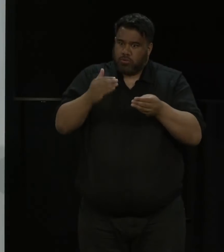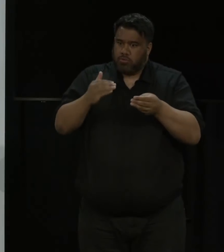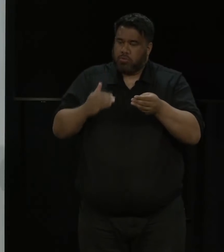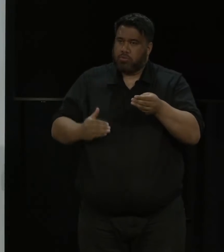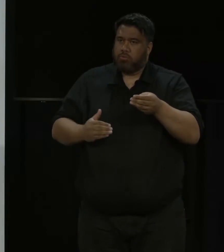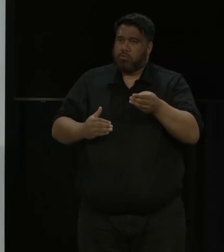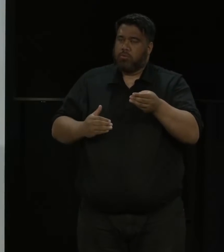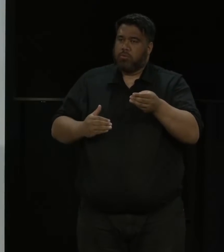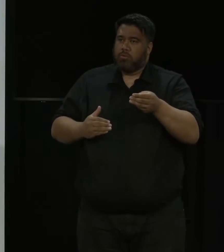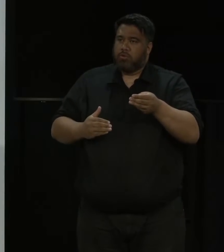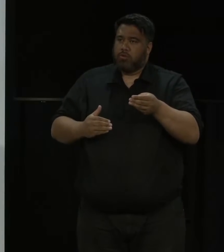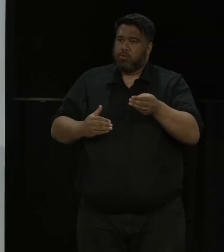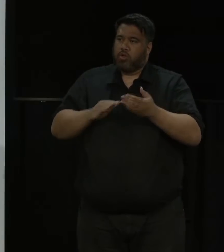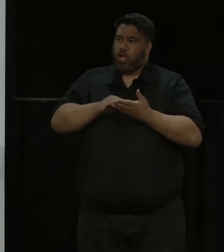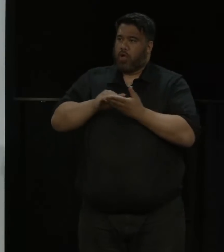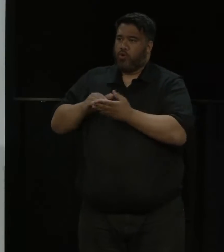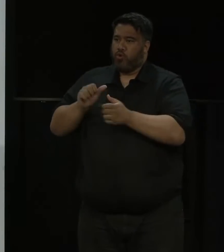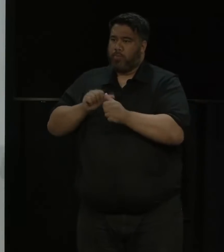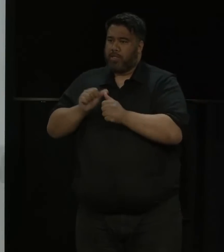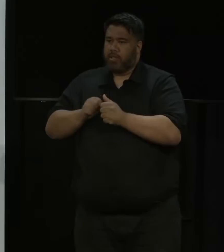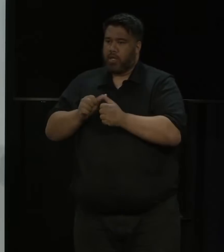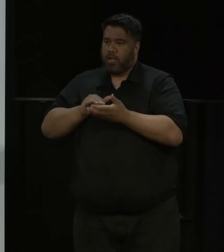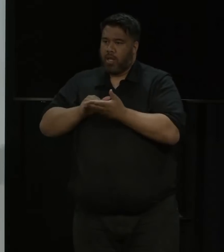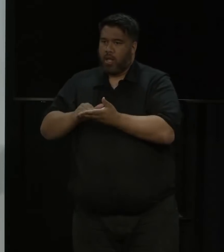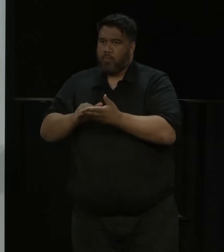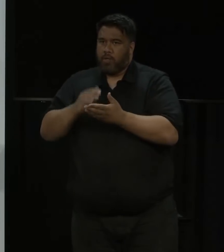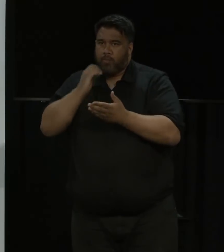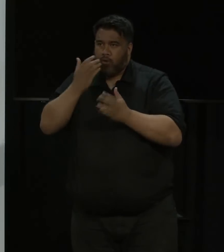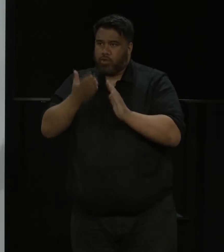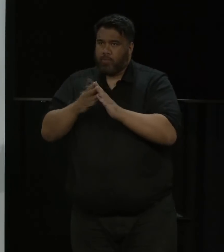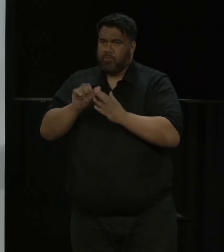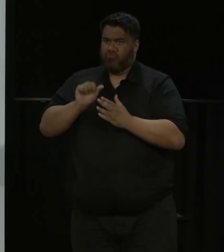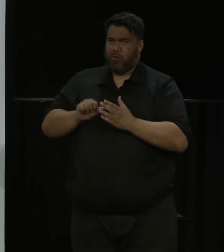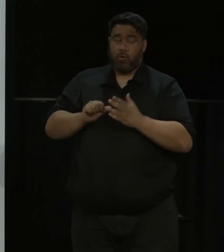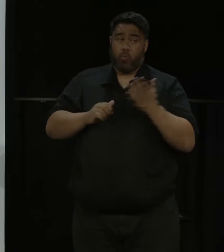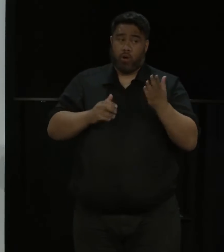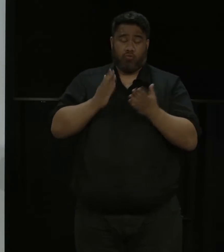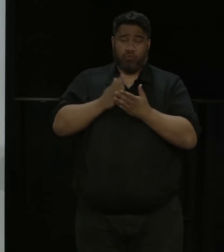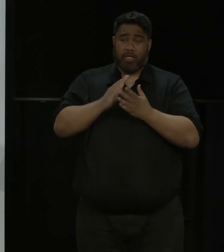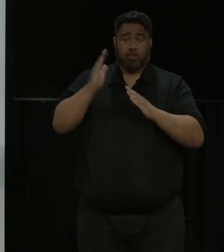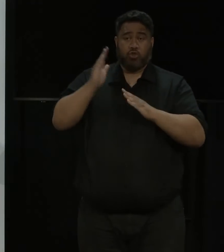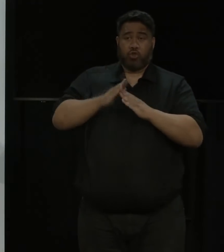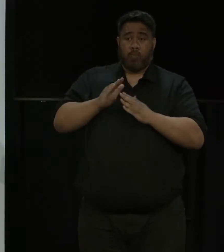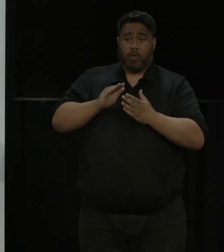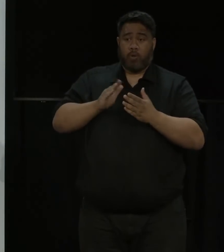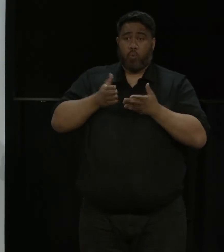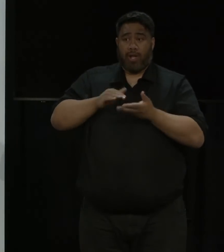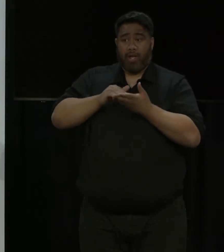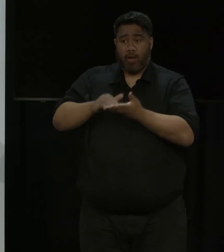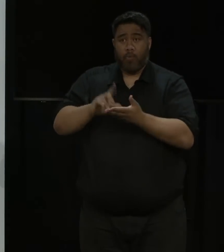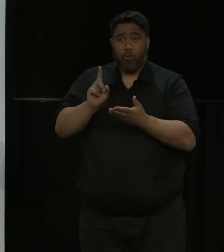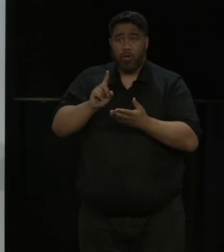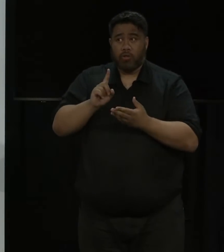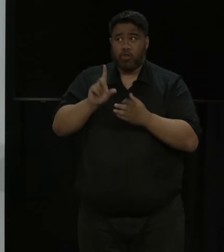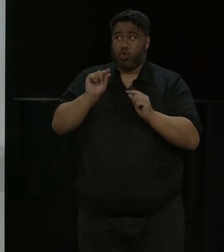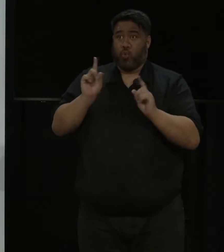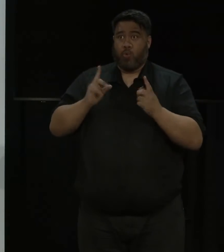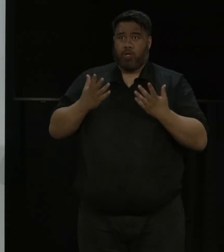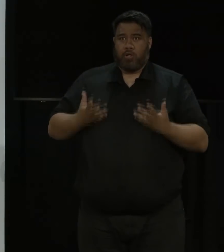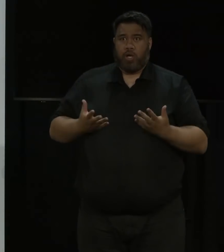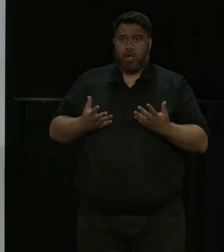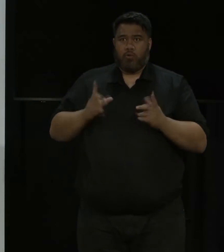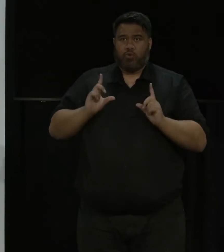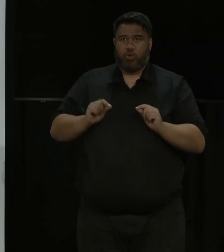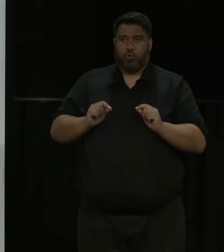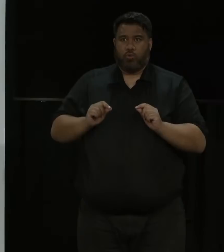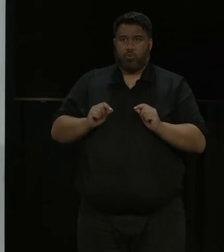times more likely to die from